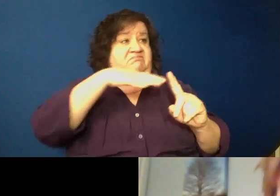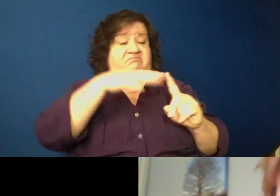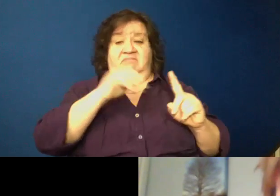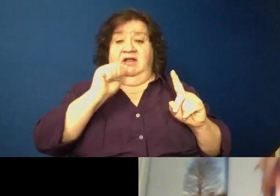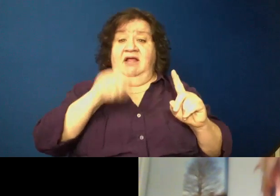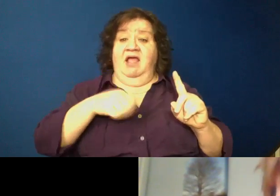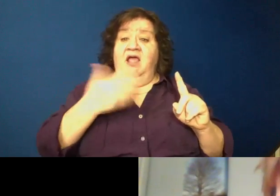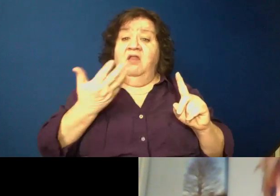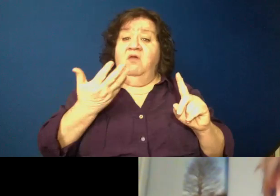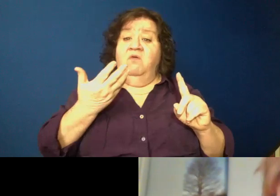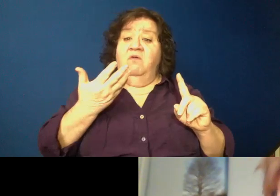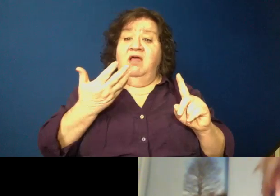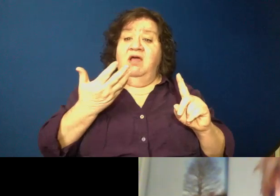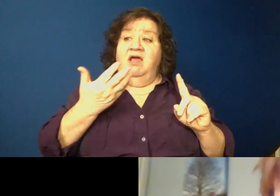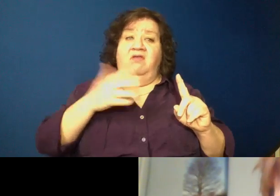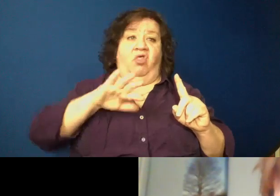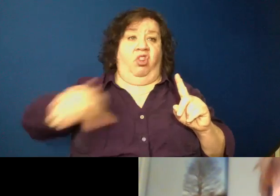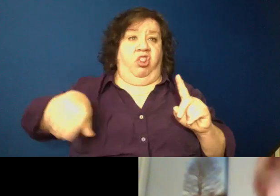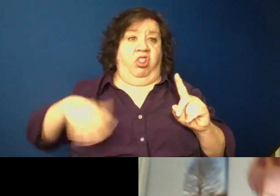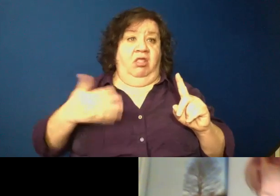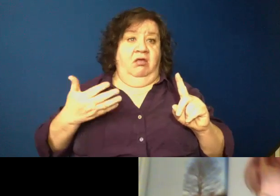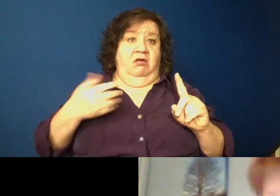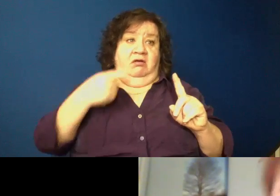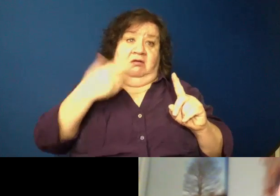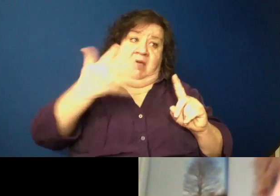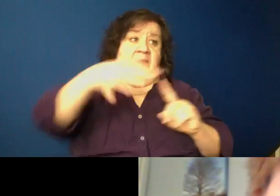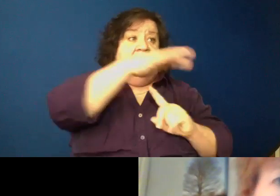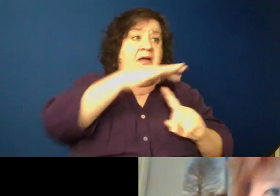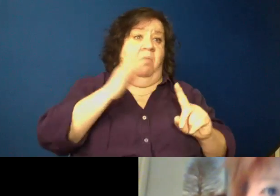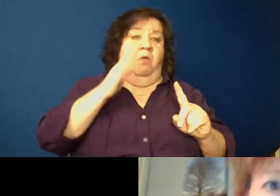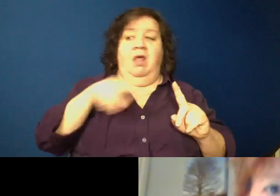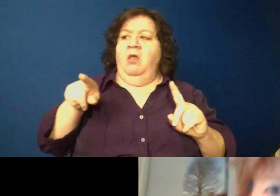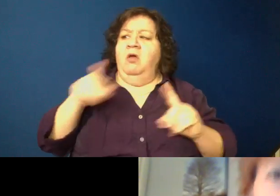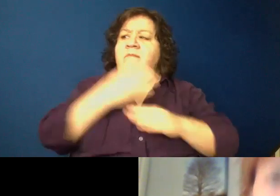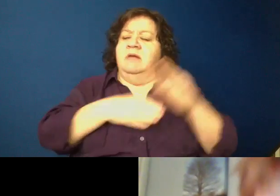included in the first set and you know that in many countries the number of vaccines available